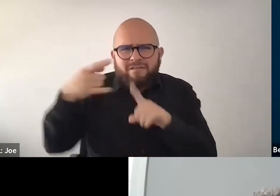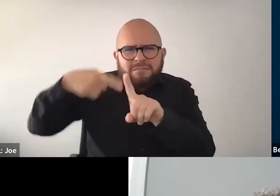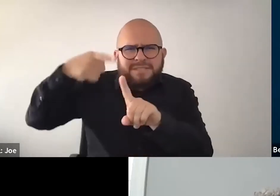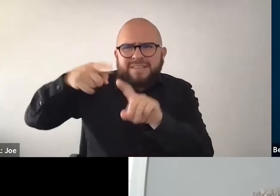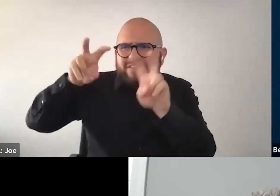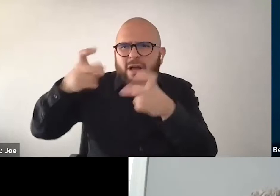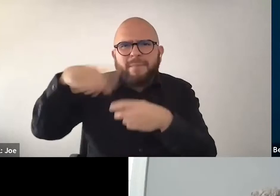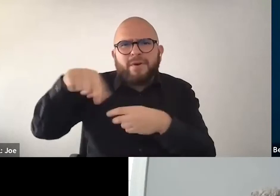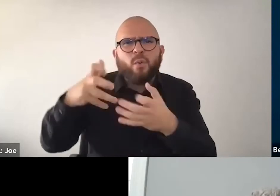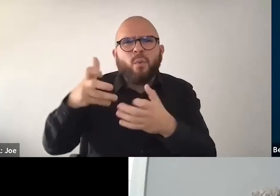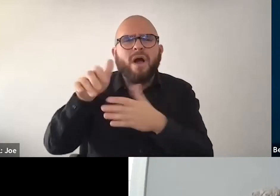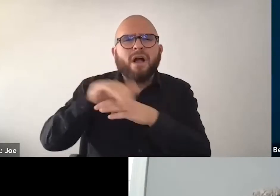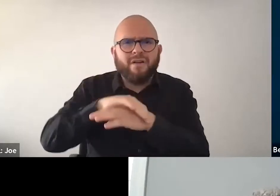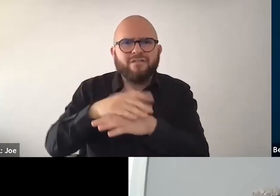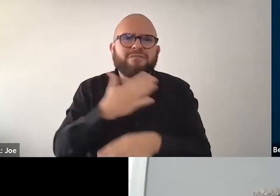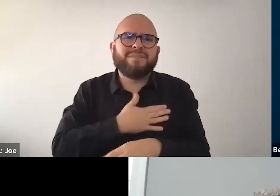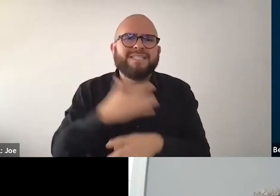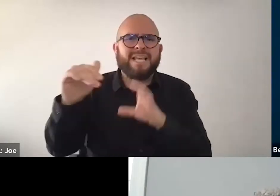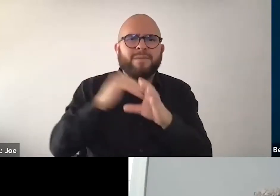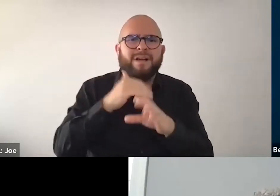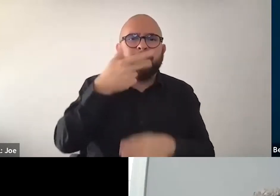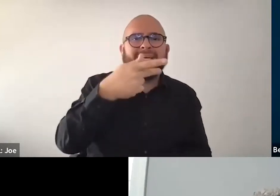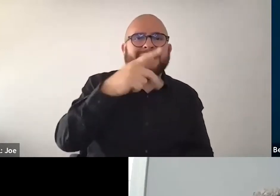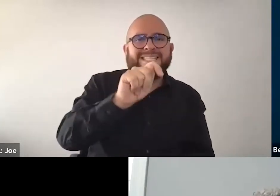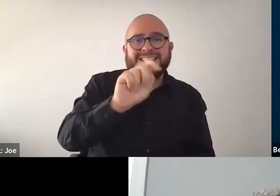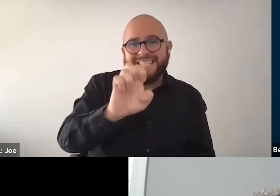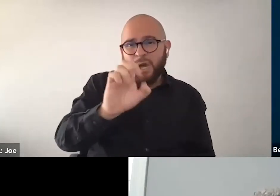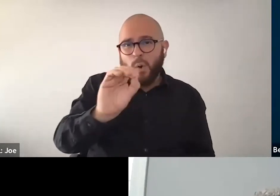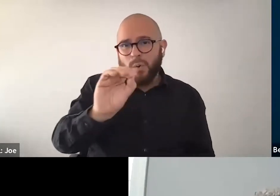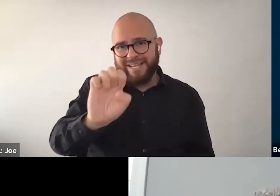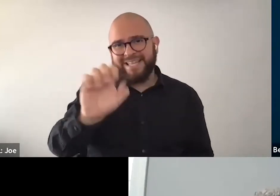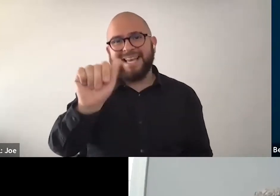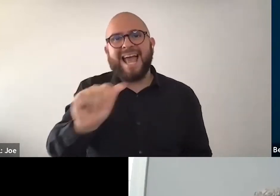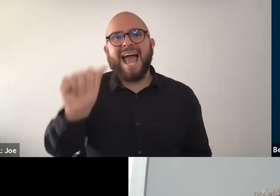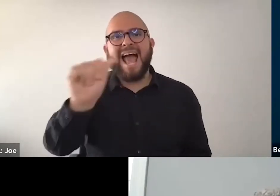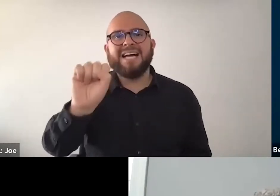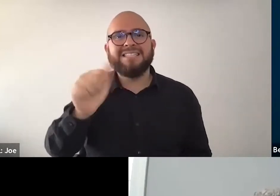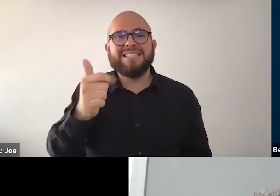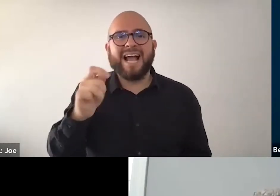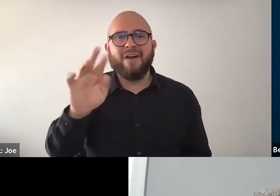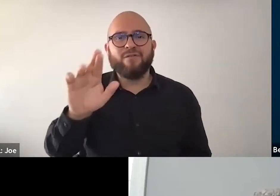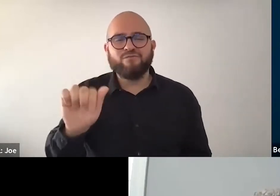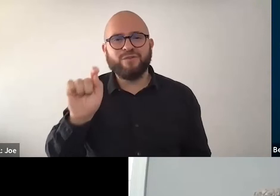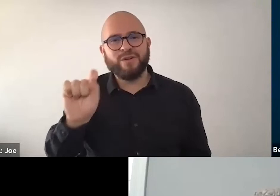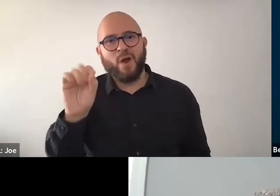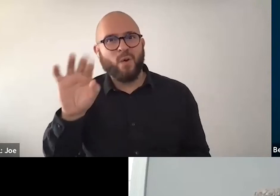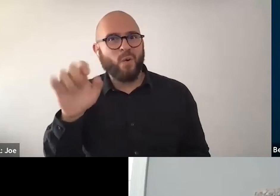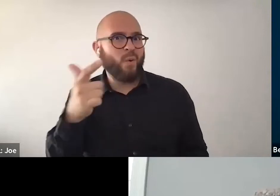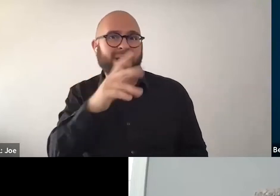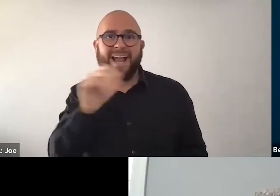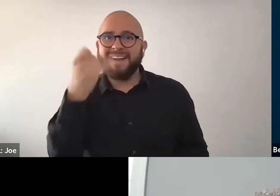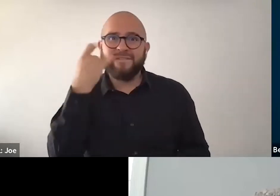pteoe@sagaftra.org. And again, if you haven't already subscribed to the YouTube channel so that you can get continued